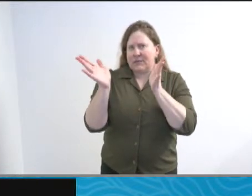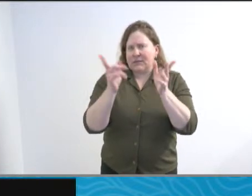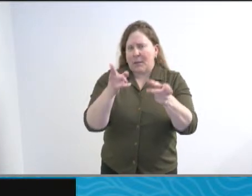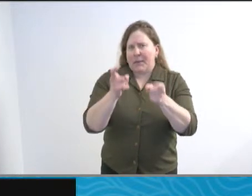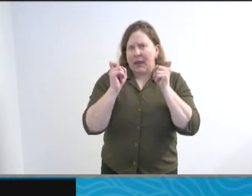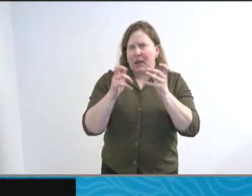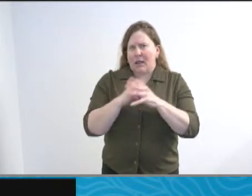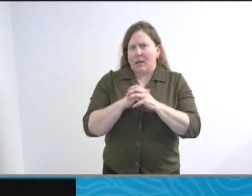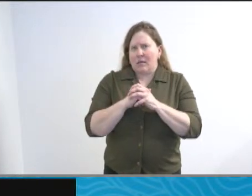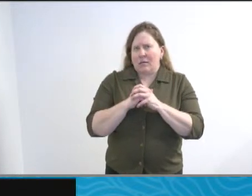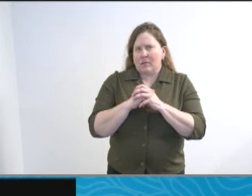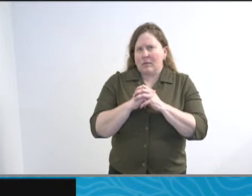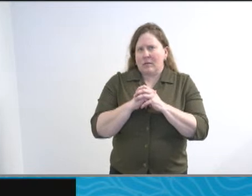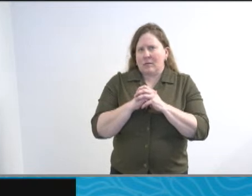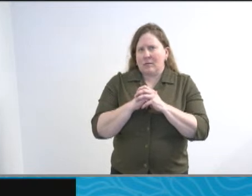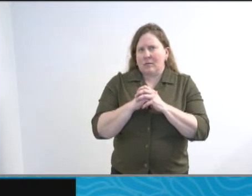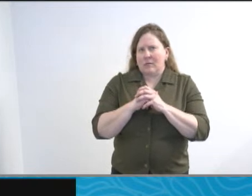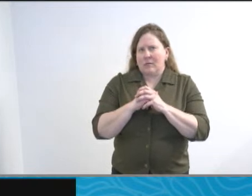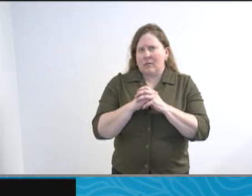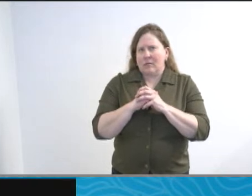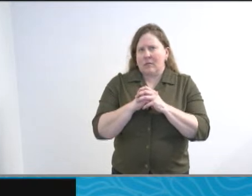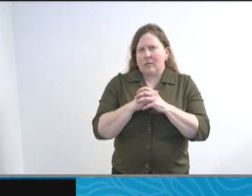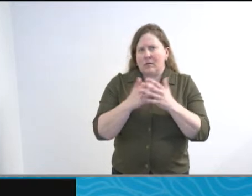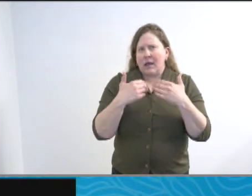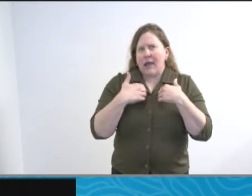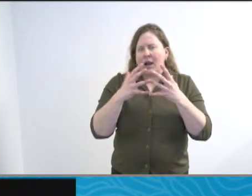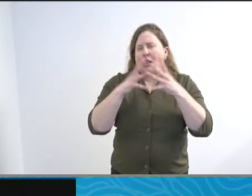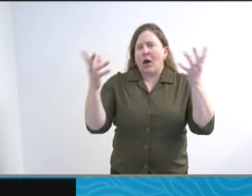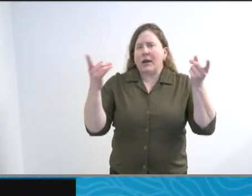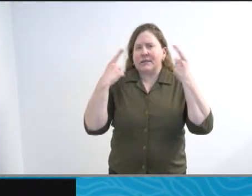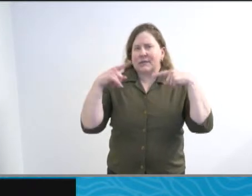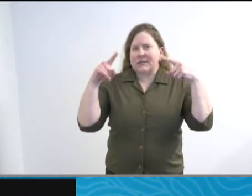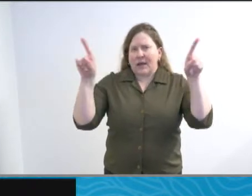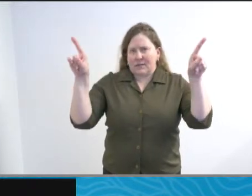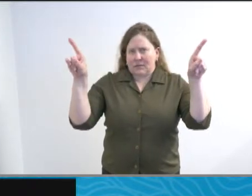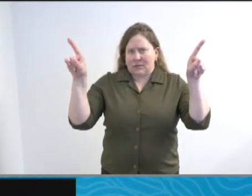And we've had a lot of success with those wellness centers.